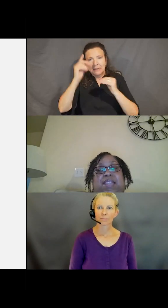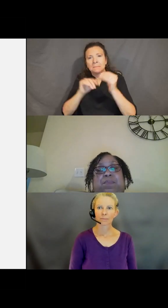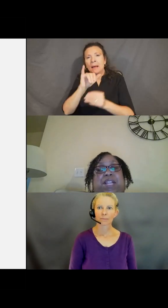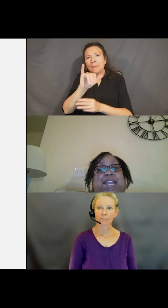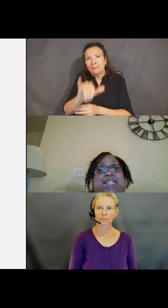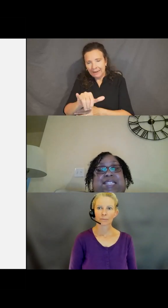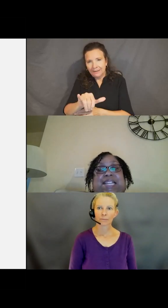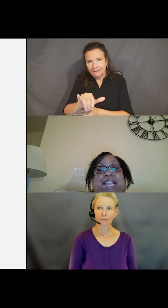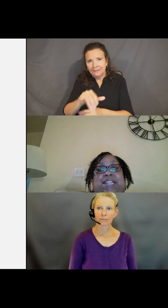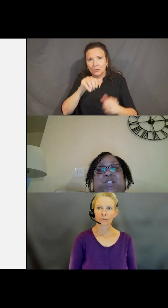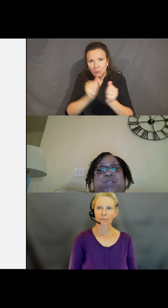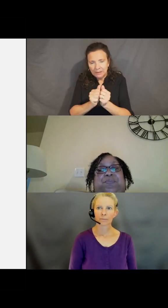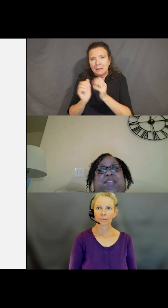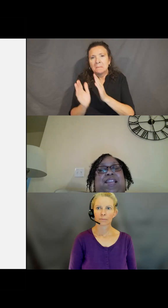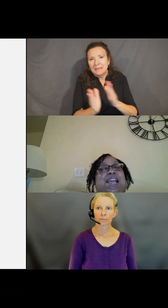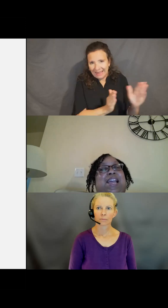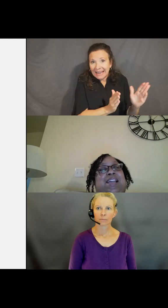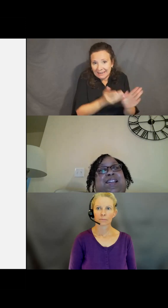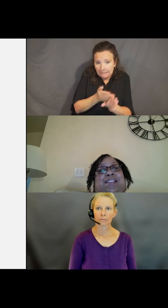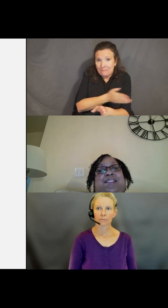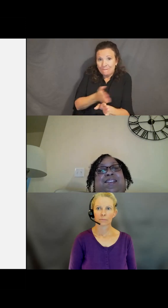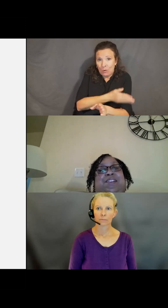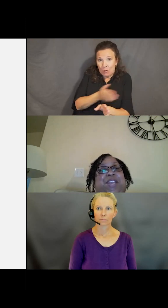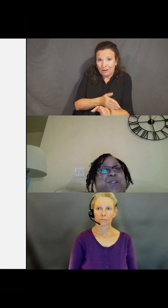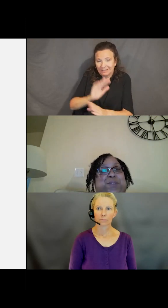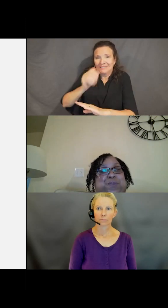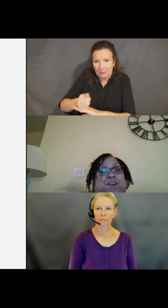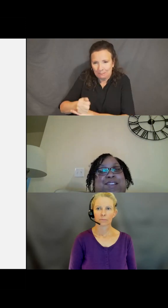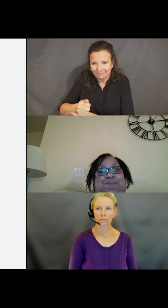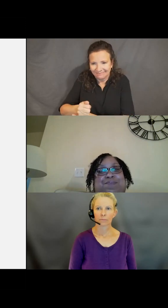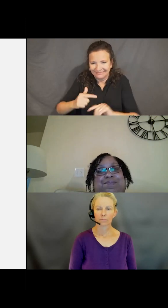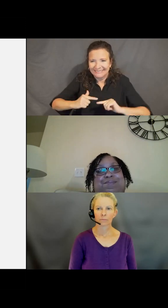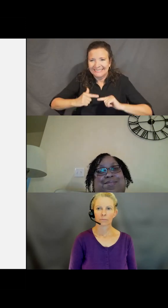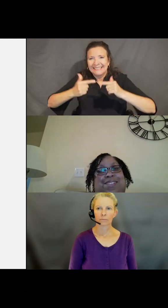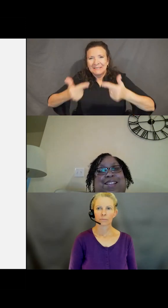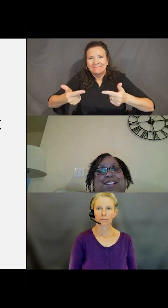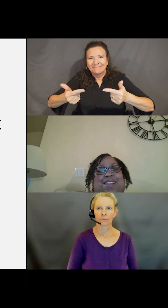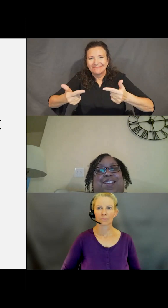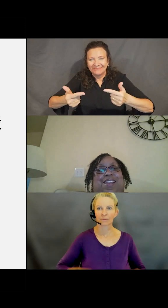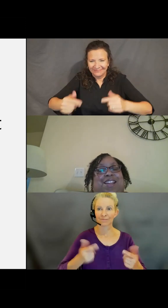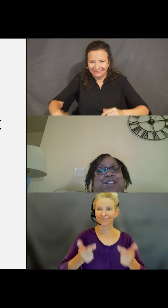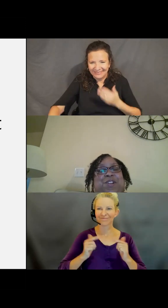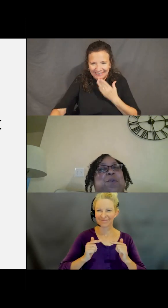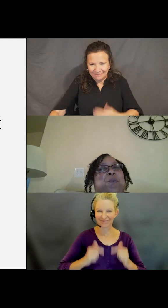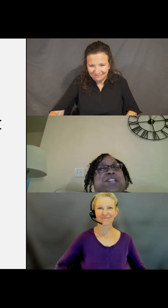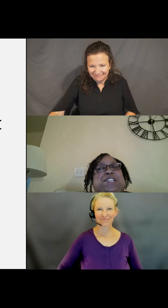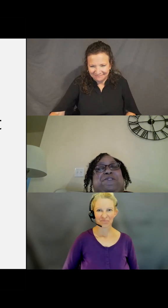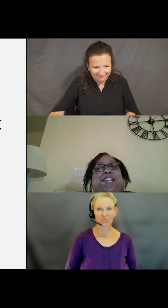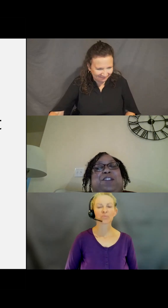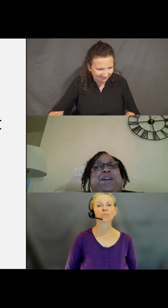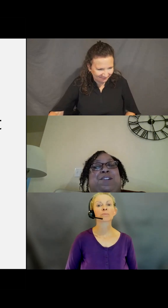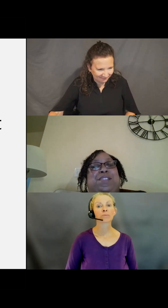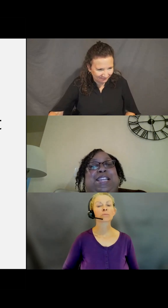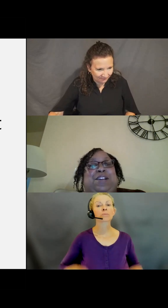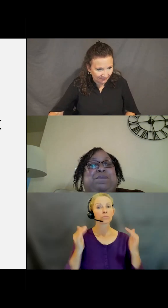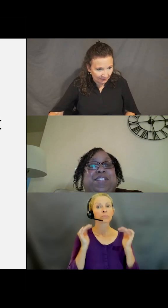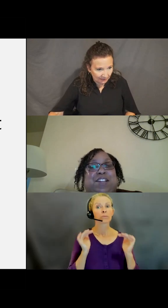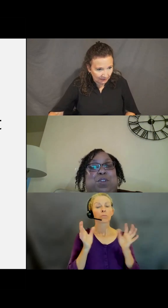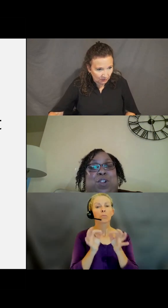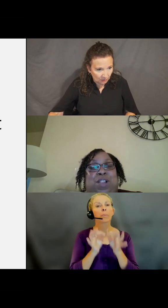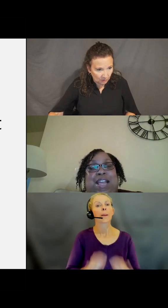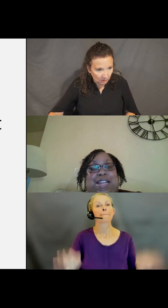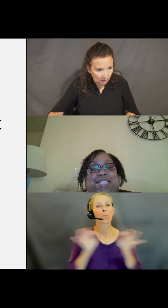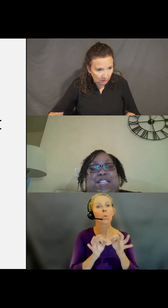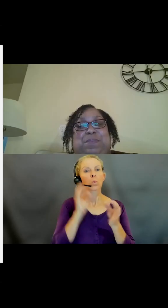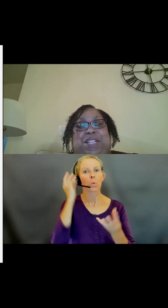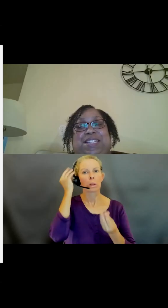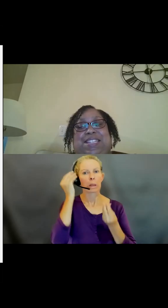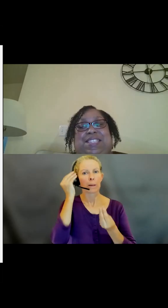in the planning stage. Now, here is one you don't want to forget about the applicable accessibility